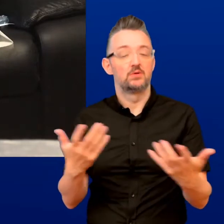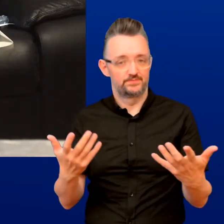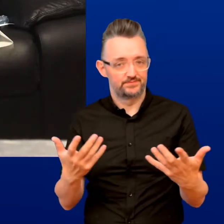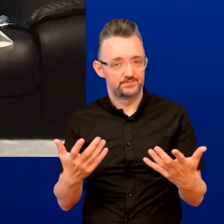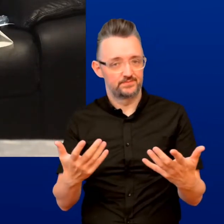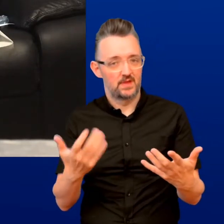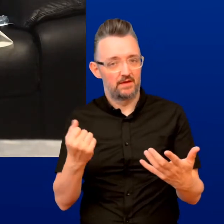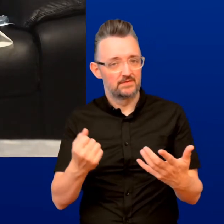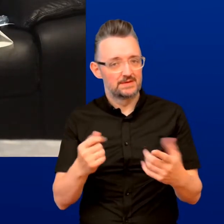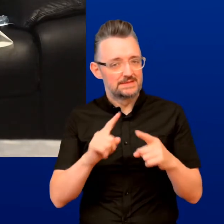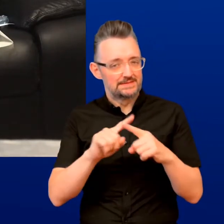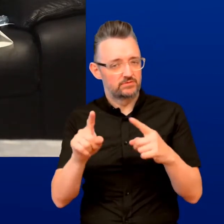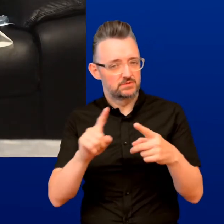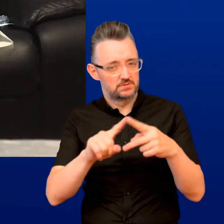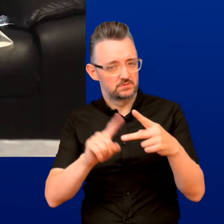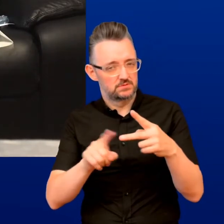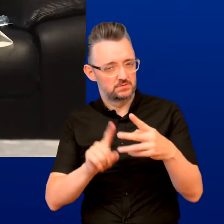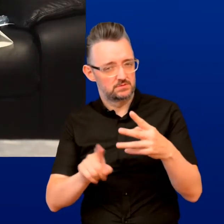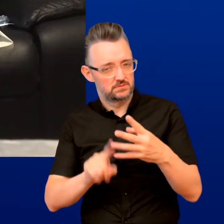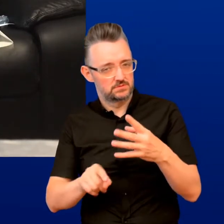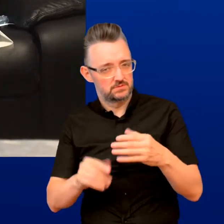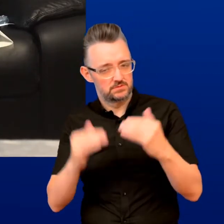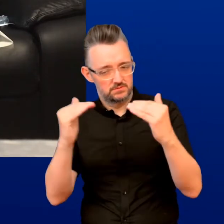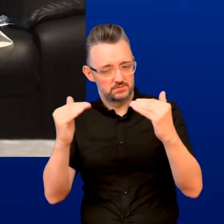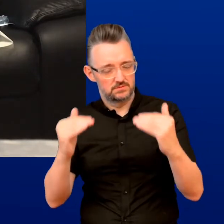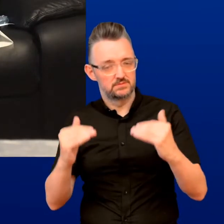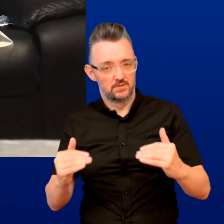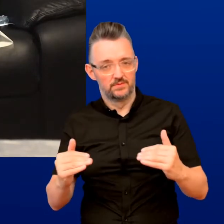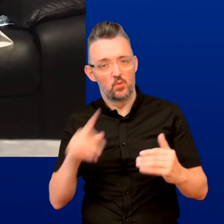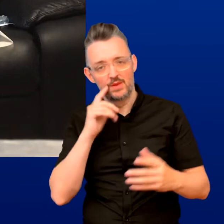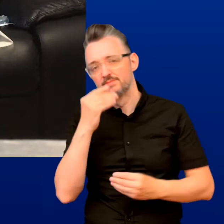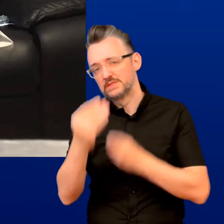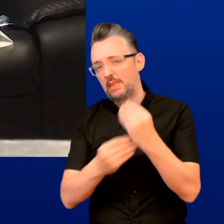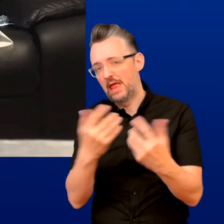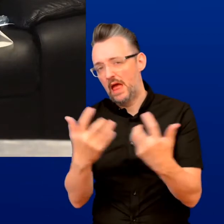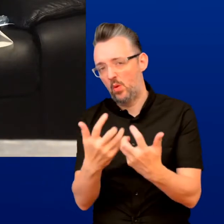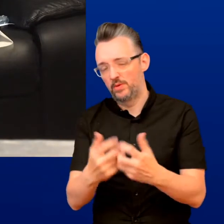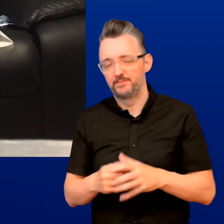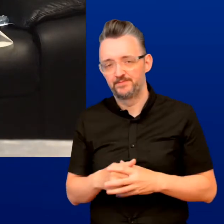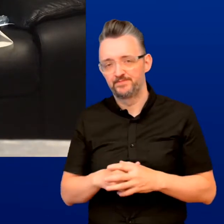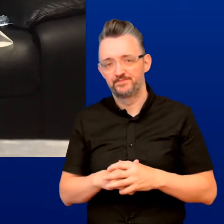stages so I'd just like to begin with the